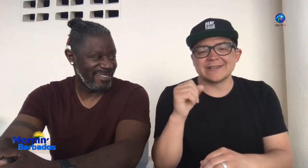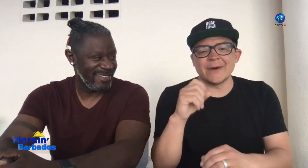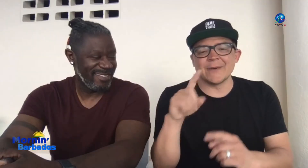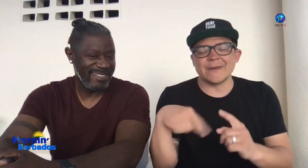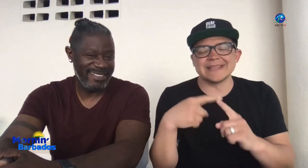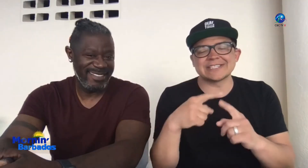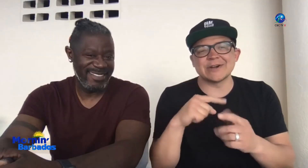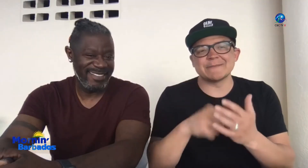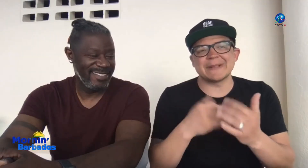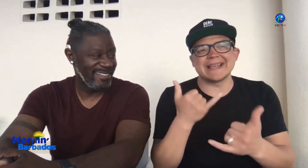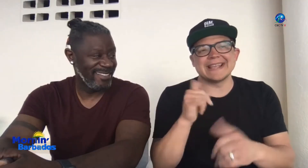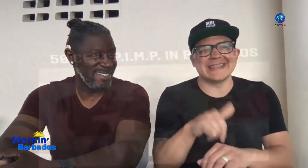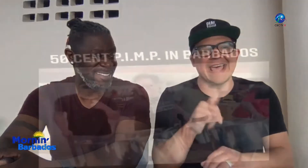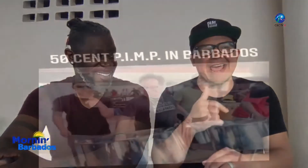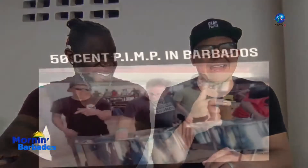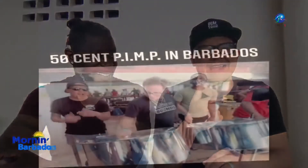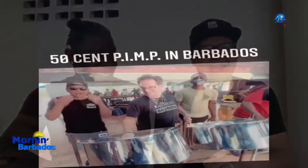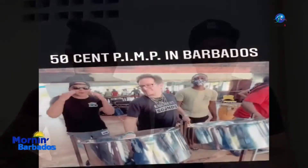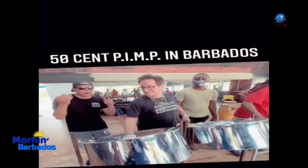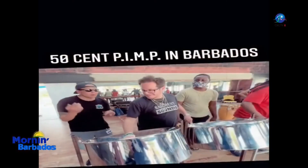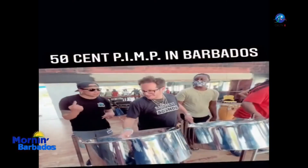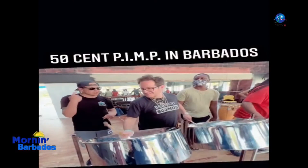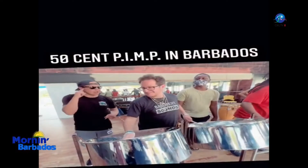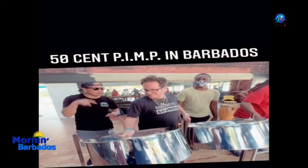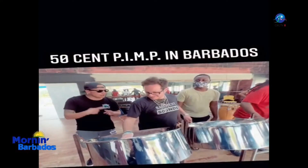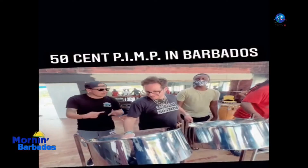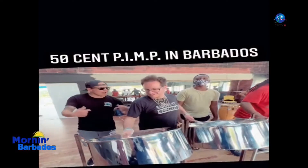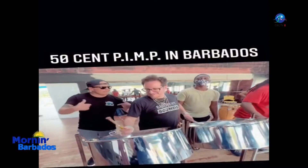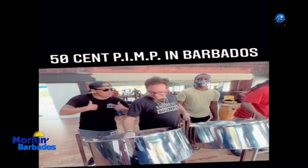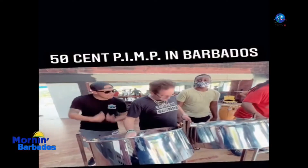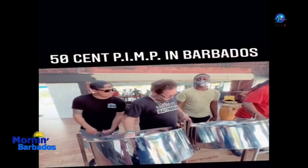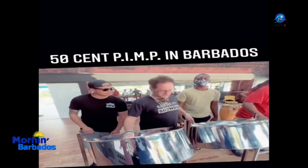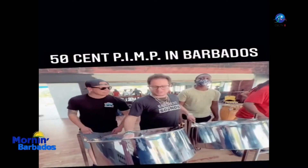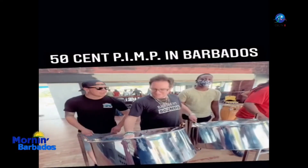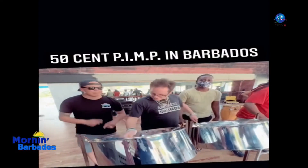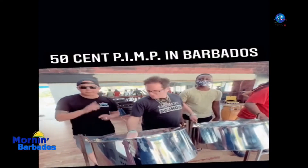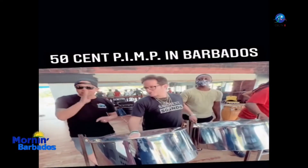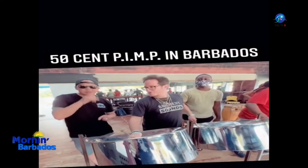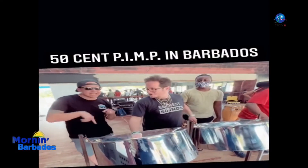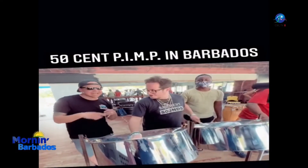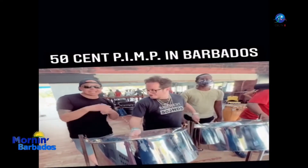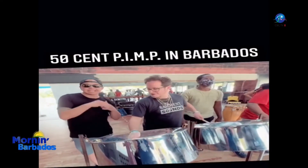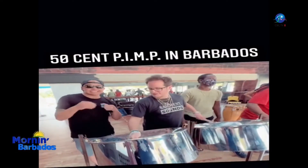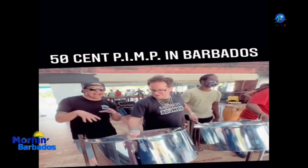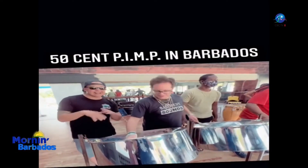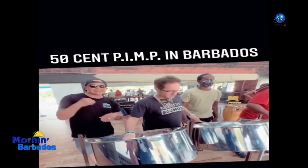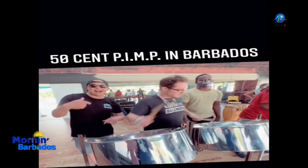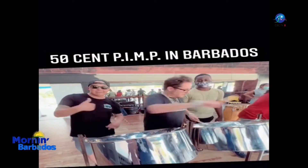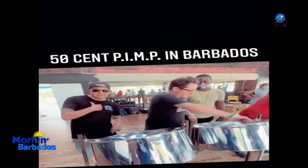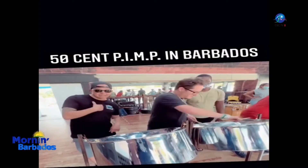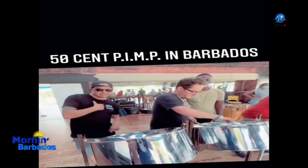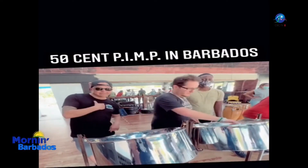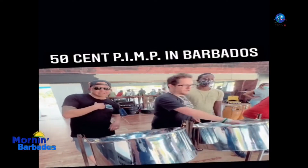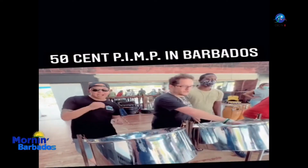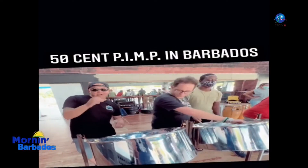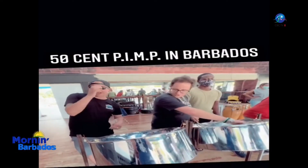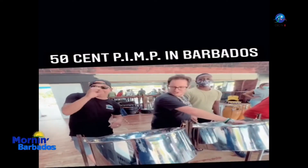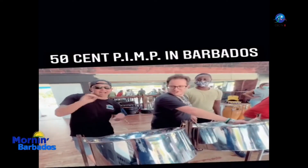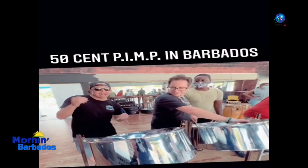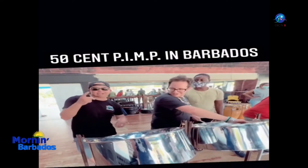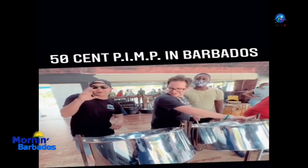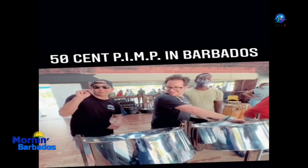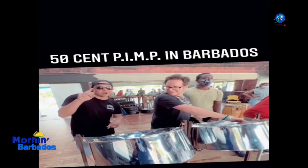so when i started playing that i i just started adapting to myself because it was so funny yeah